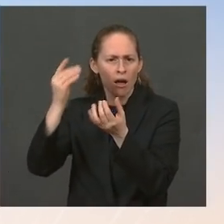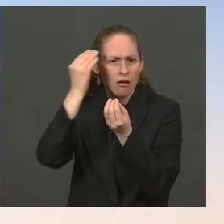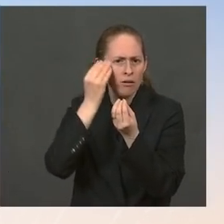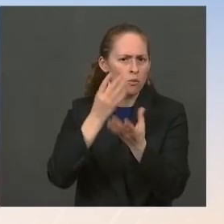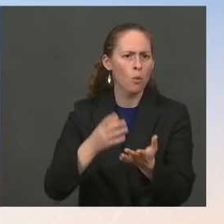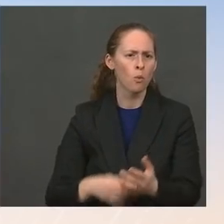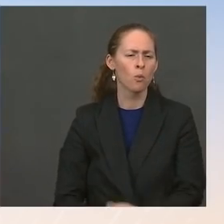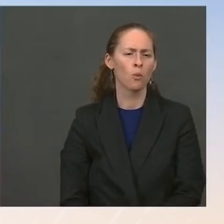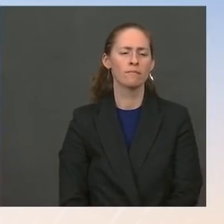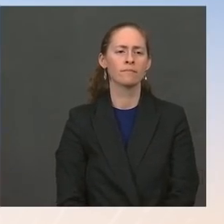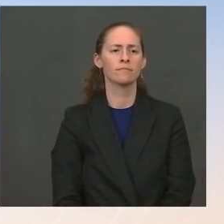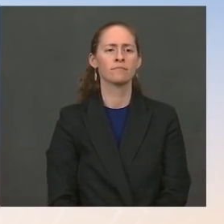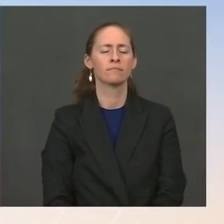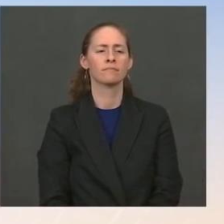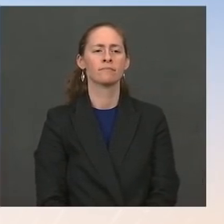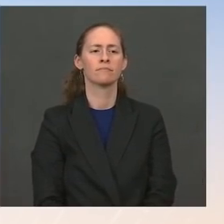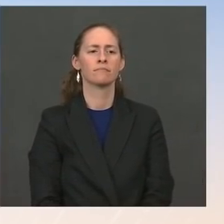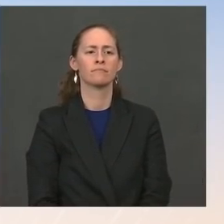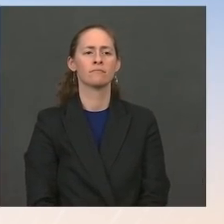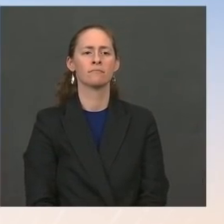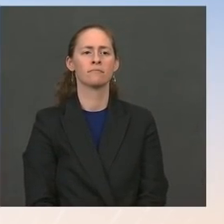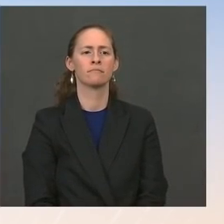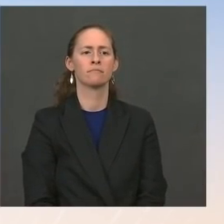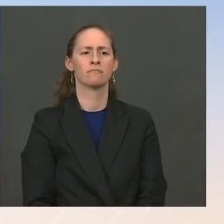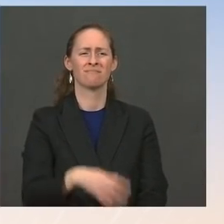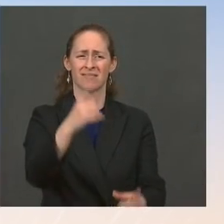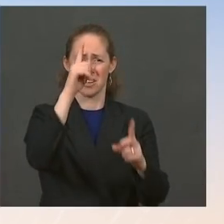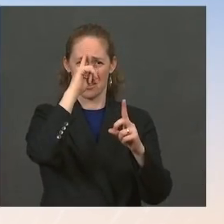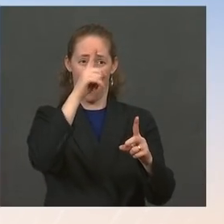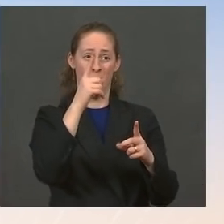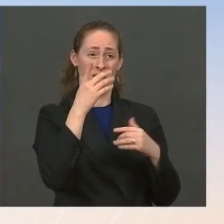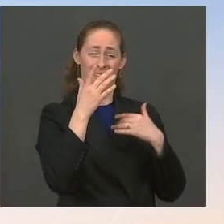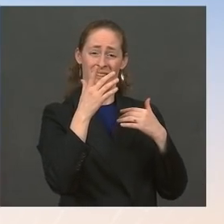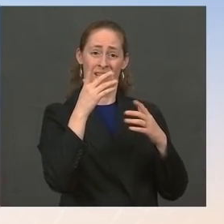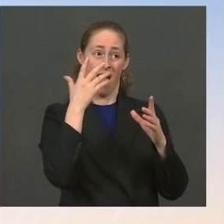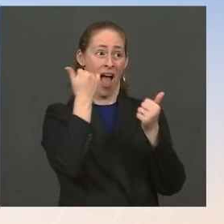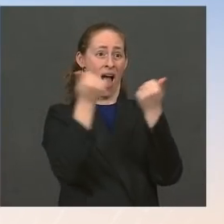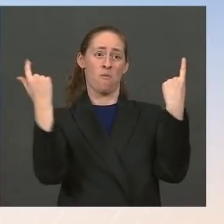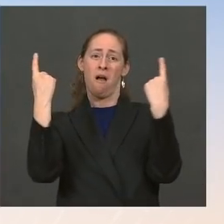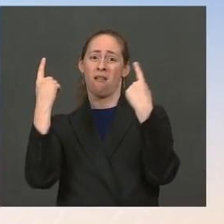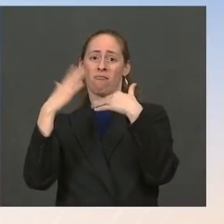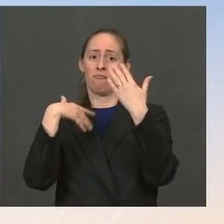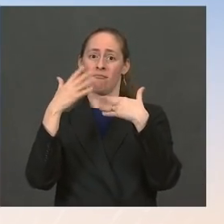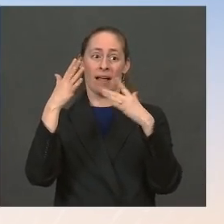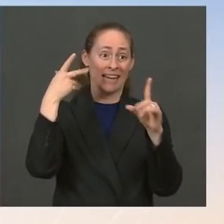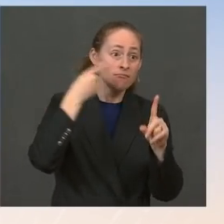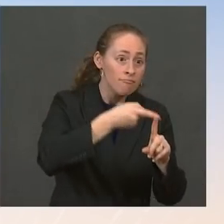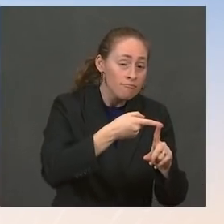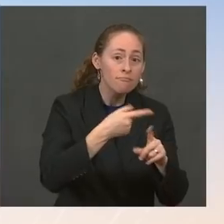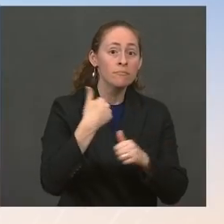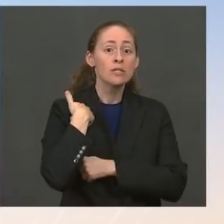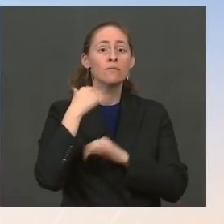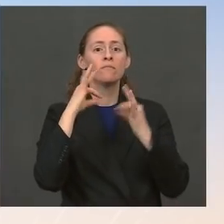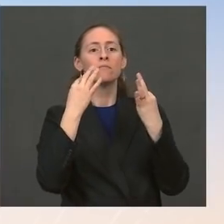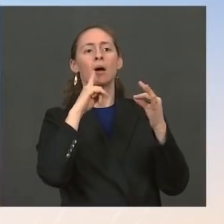is not to make it more challenging for anyone, including -- especially military families -- to put food on the table.